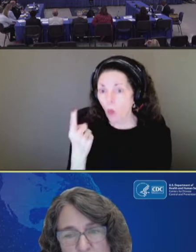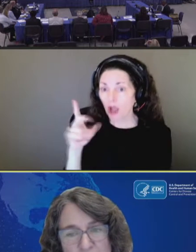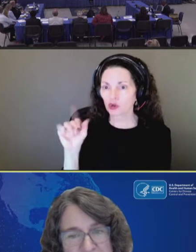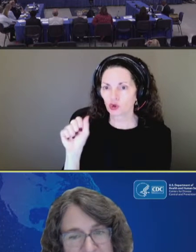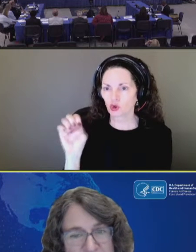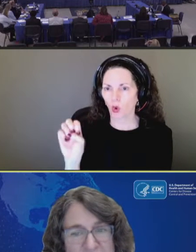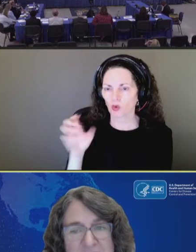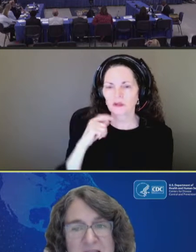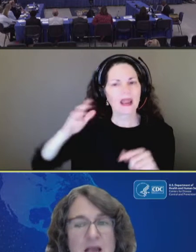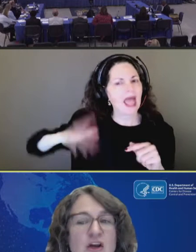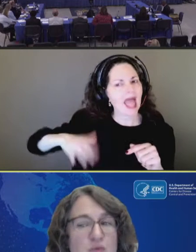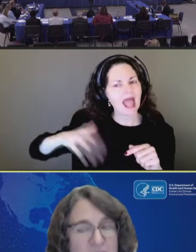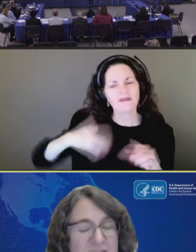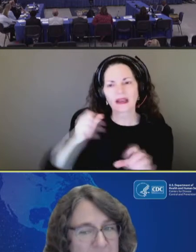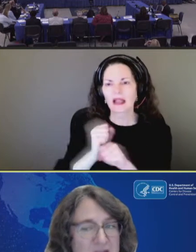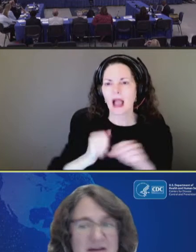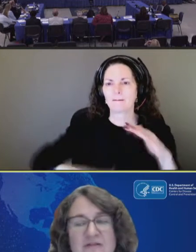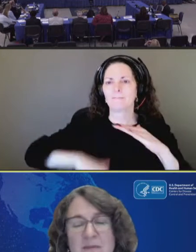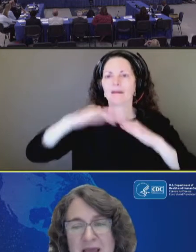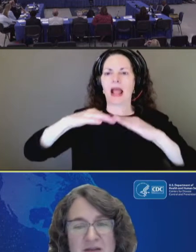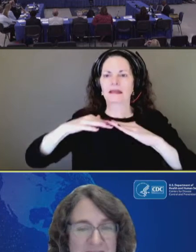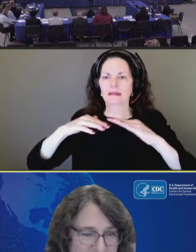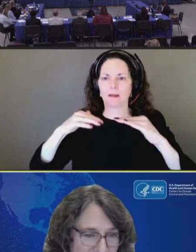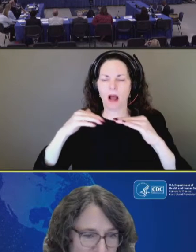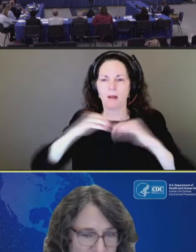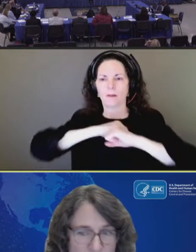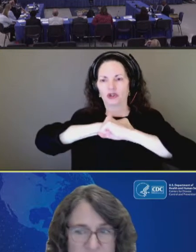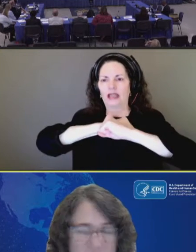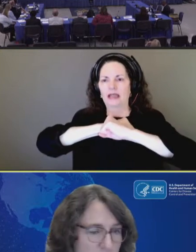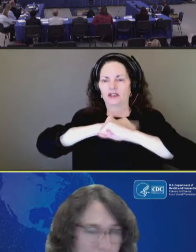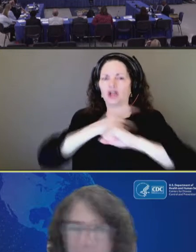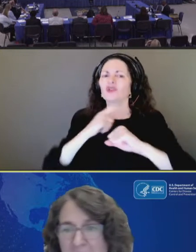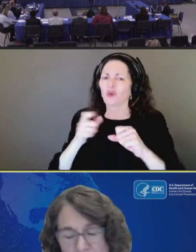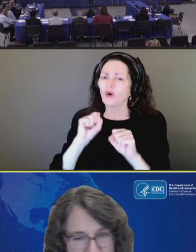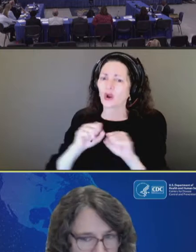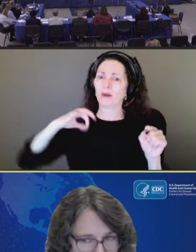immune protection and could really benefit from getting that second dose, no matter how much